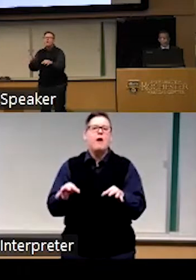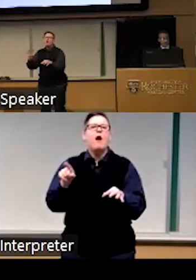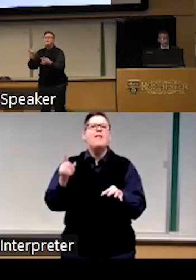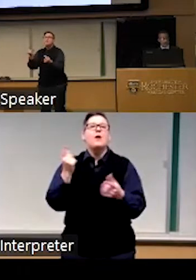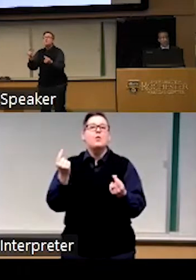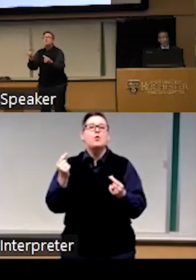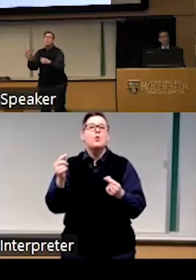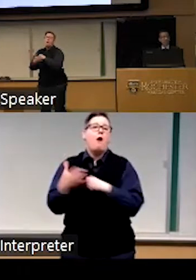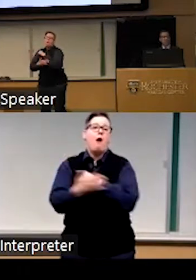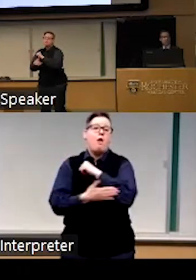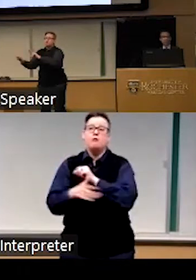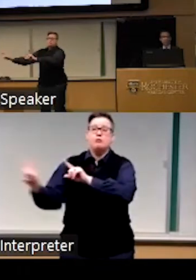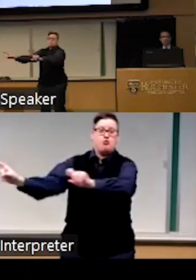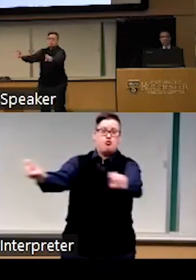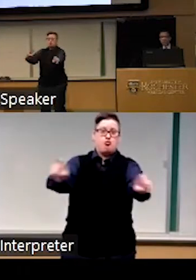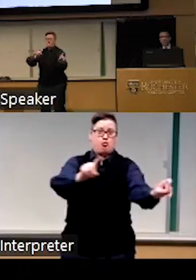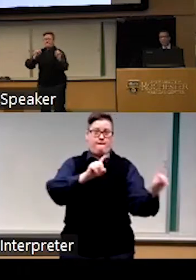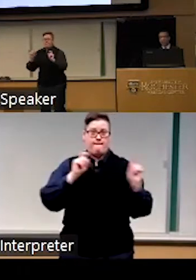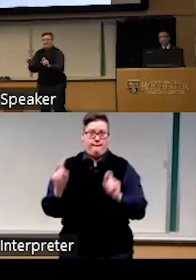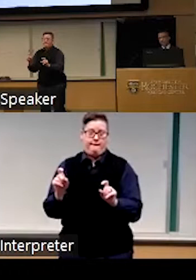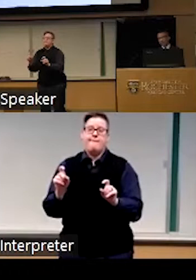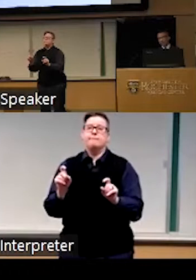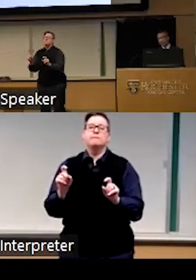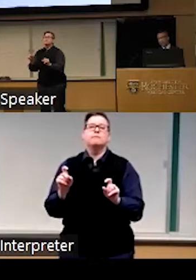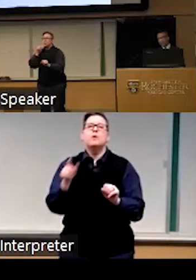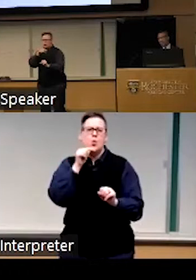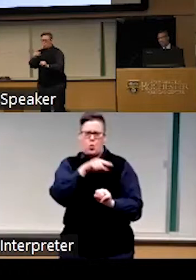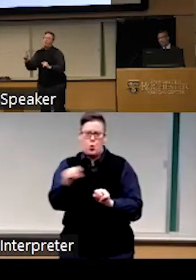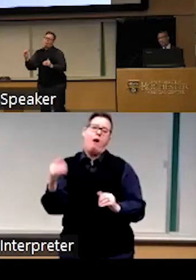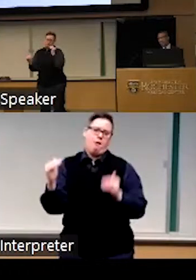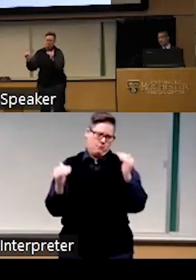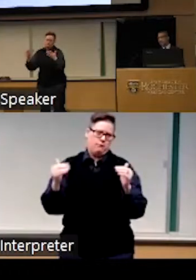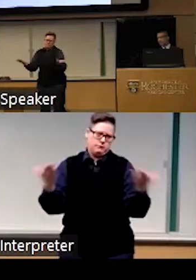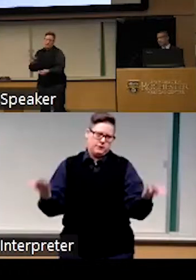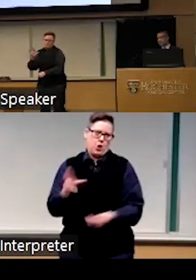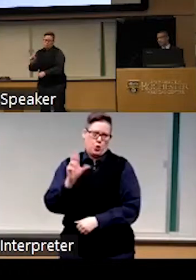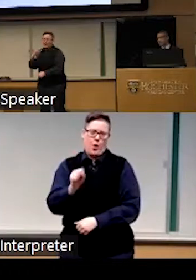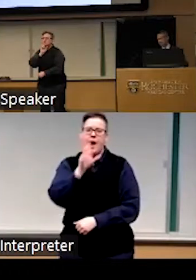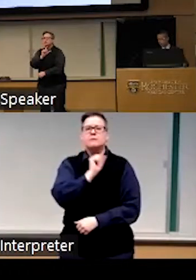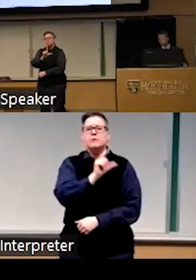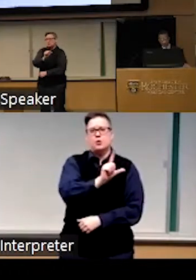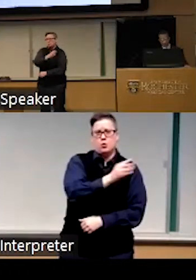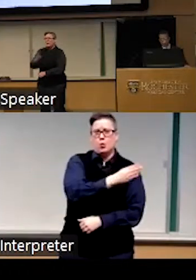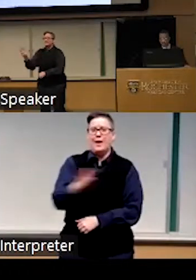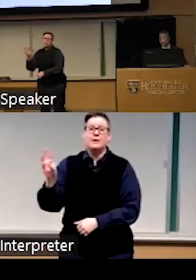survey that was done of uh adults in the United States between the ages of 20 and 65 years of